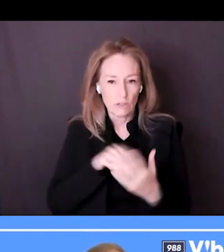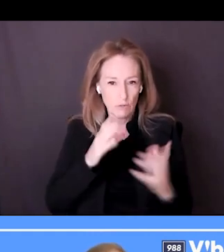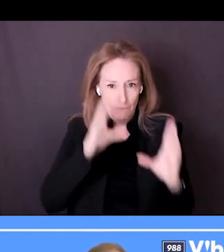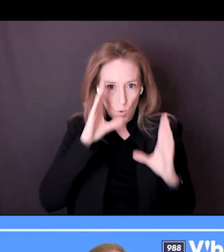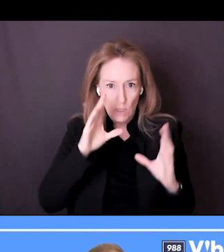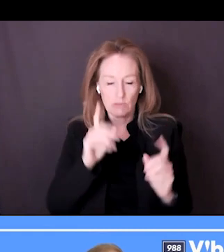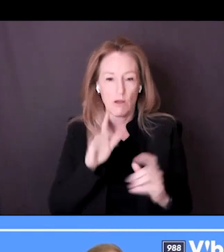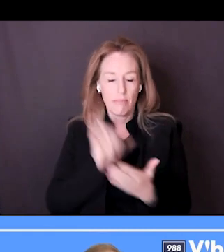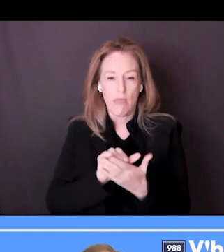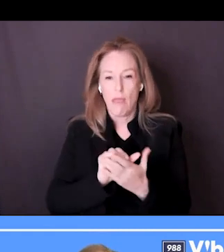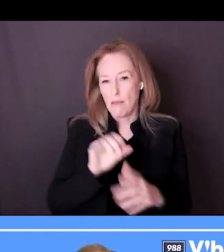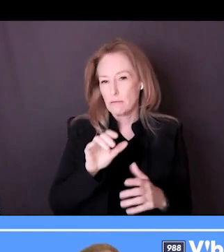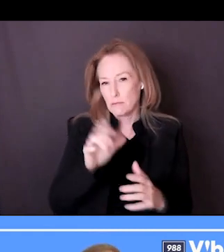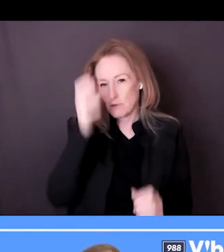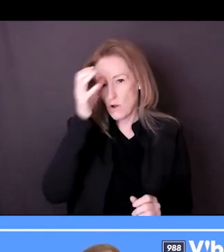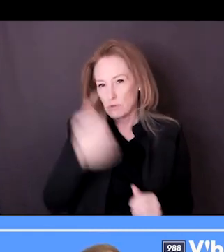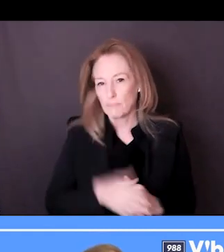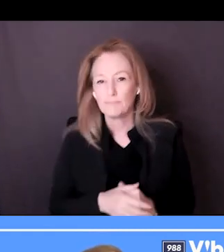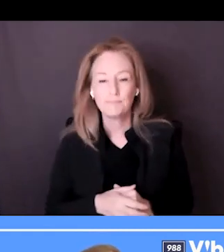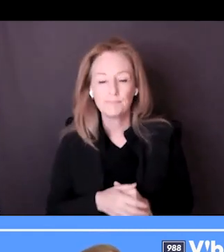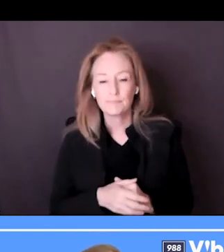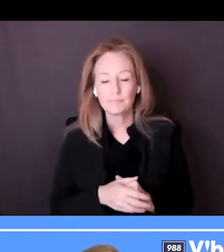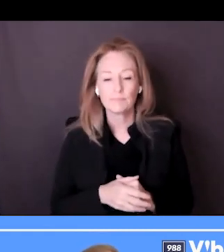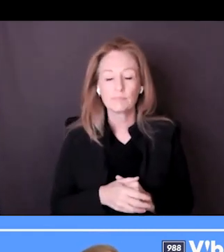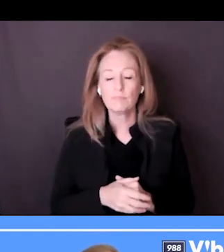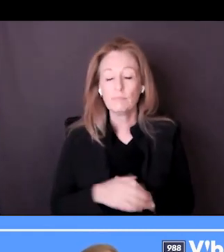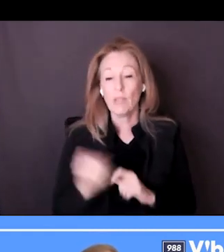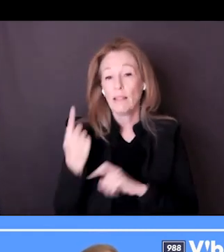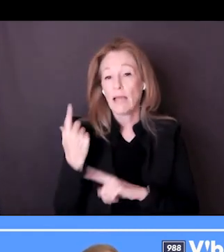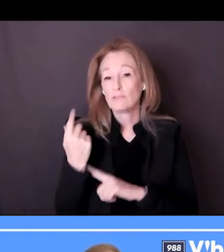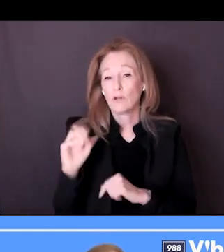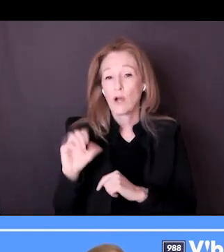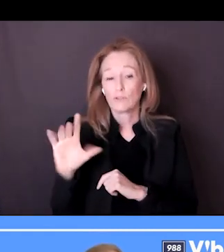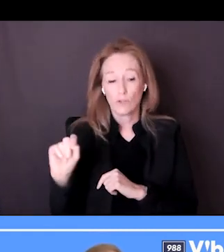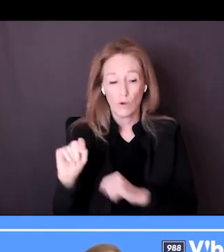CONCEPTS. LAST YEAR IN OCTOBER VIBRANT LAUNCHED ITS